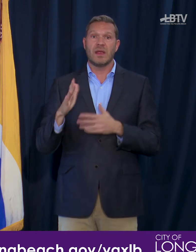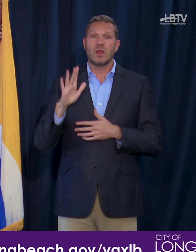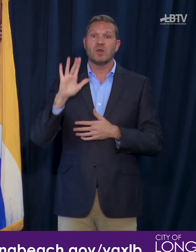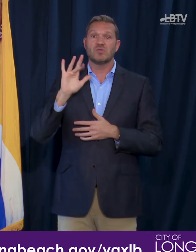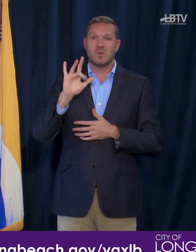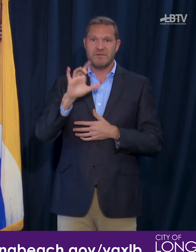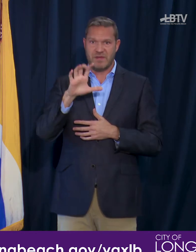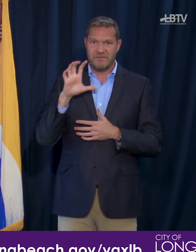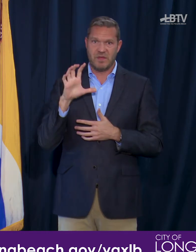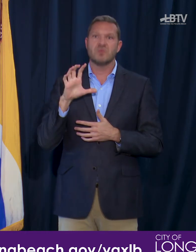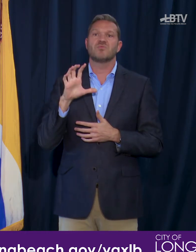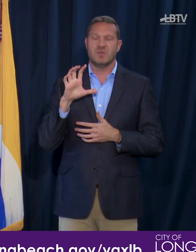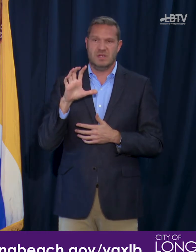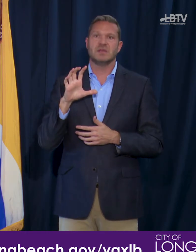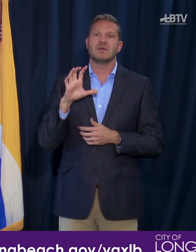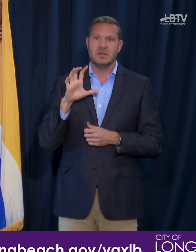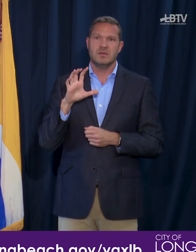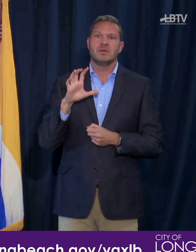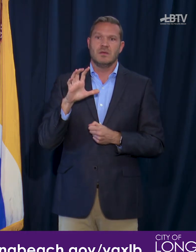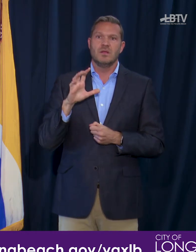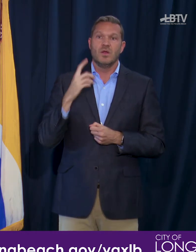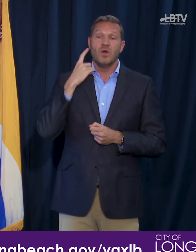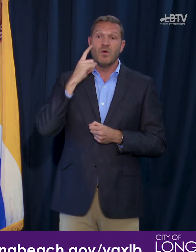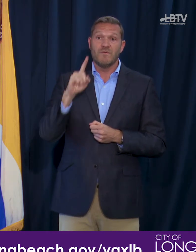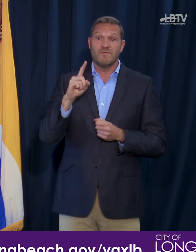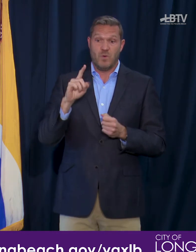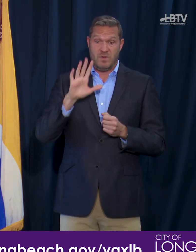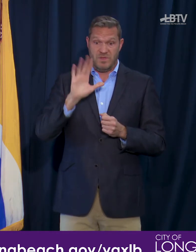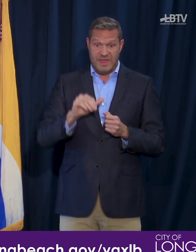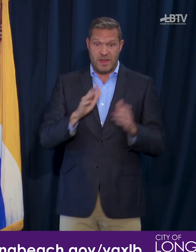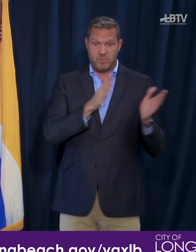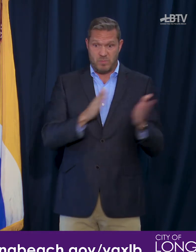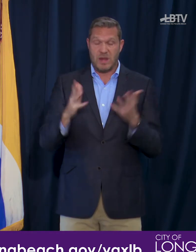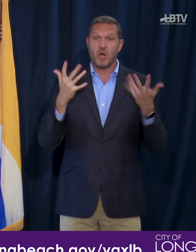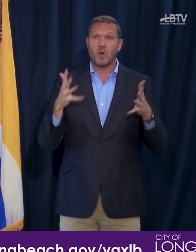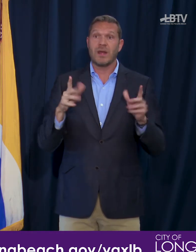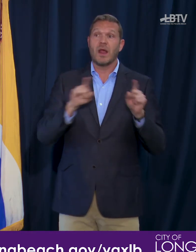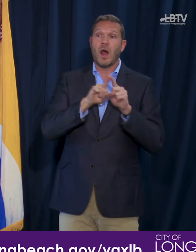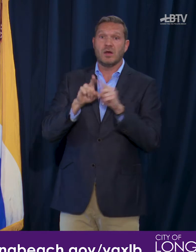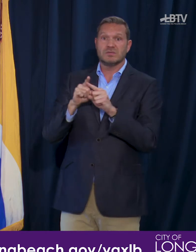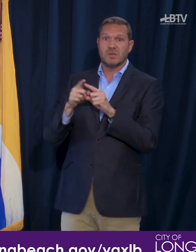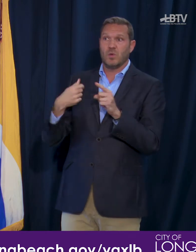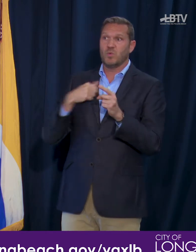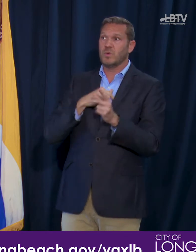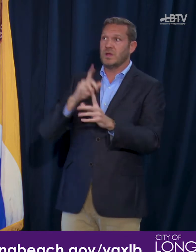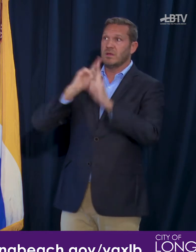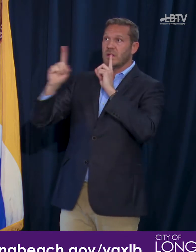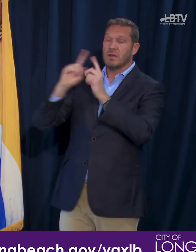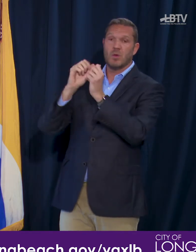then are working to in conversation with the State to ensure that we receive the remaining